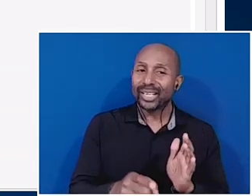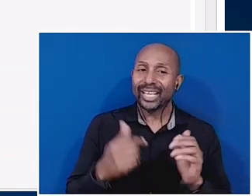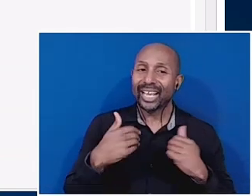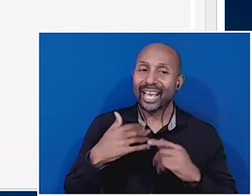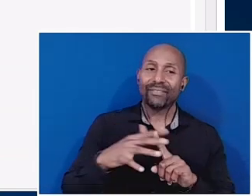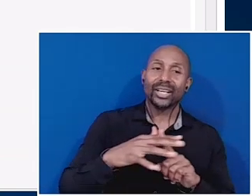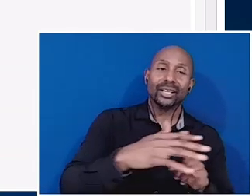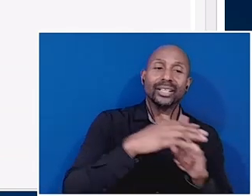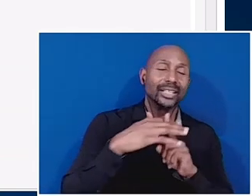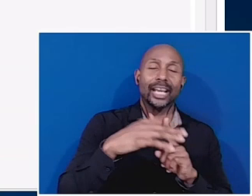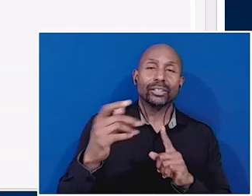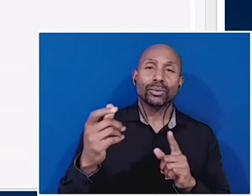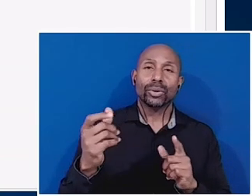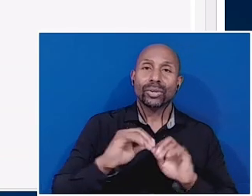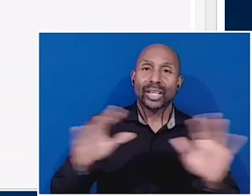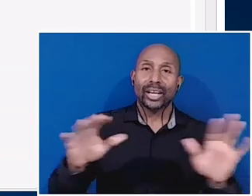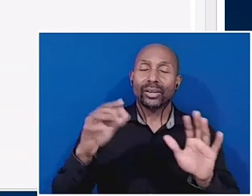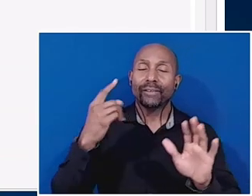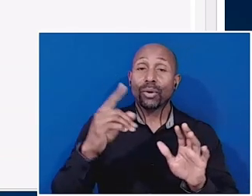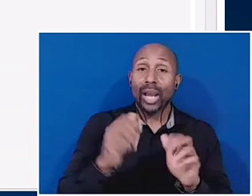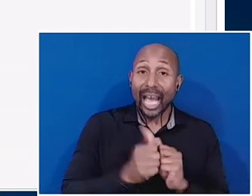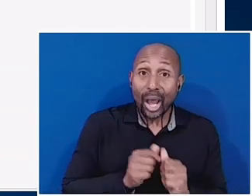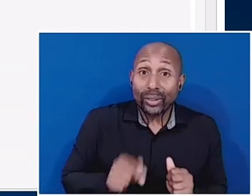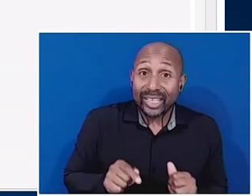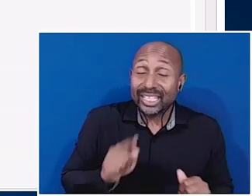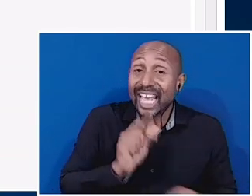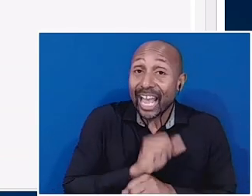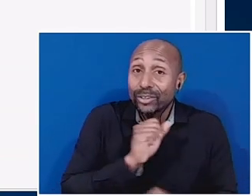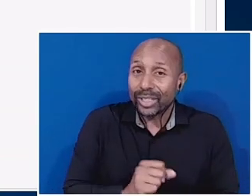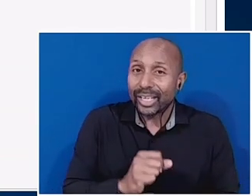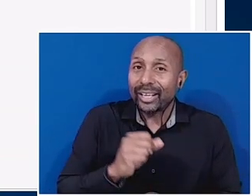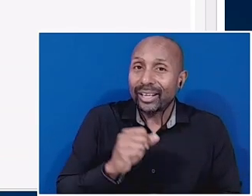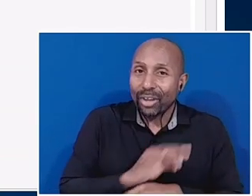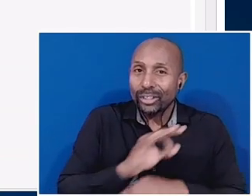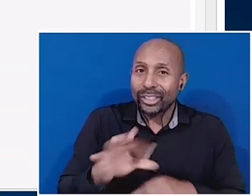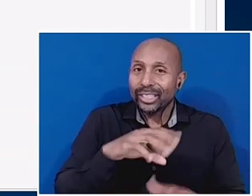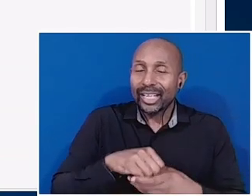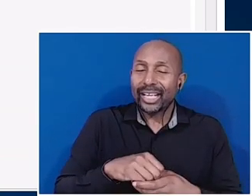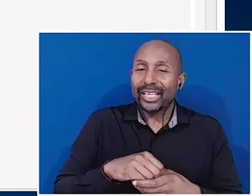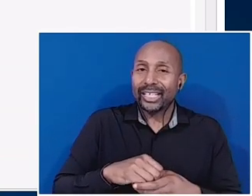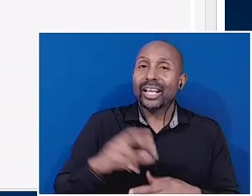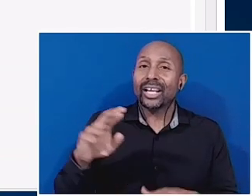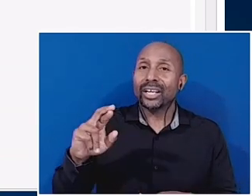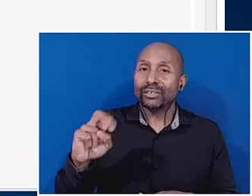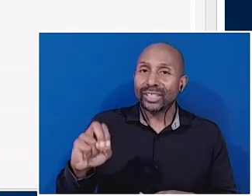how this works in a concrete reality. So I just think we need to think through are there other mechanisms by which we can